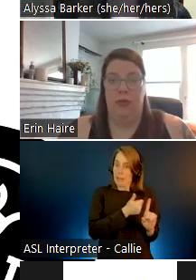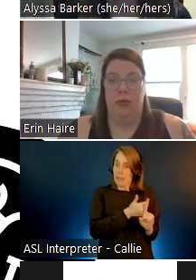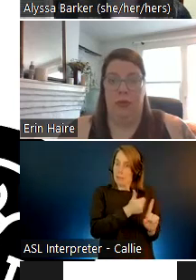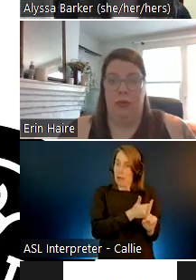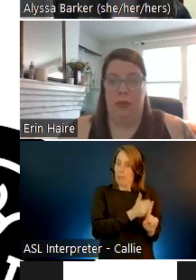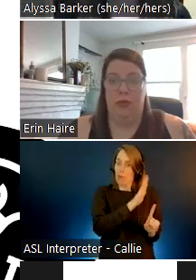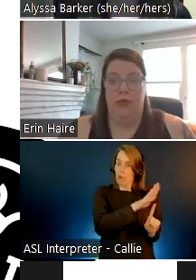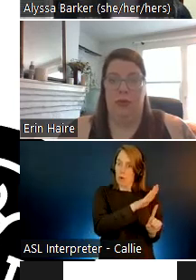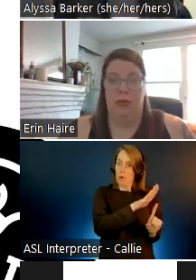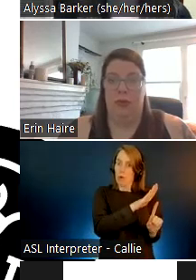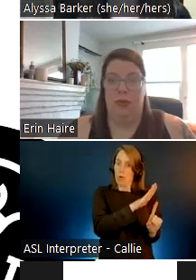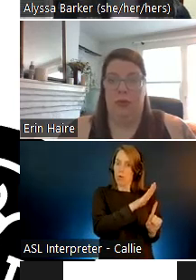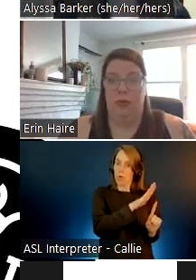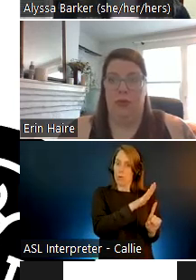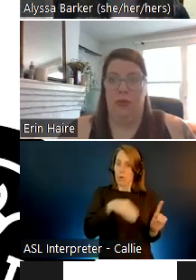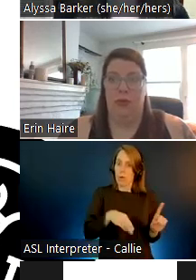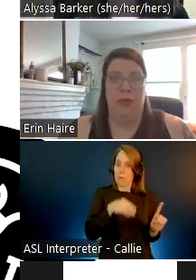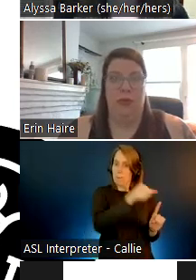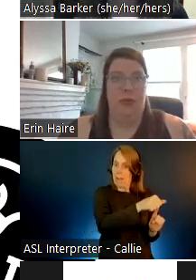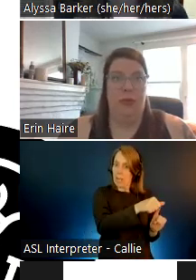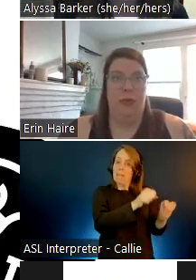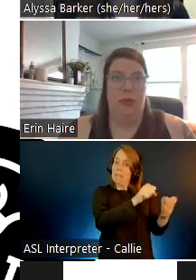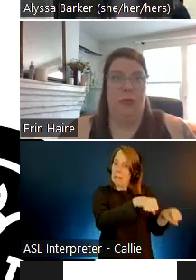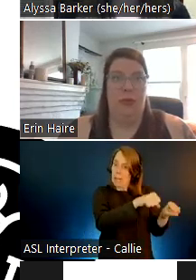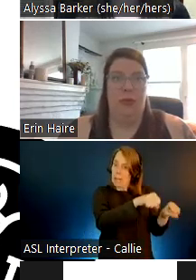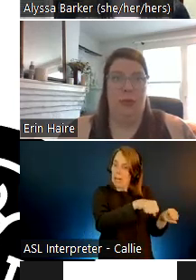the tenant doesn't necessarily have to pay for it and i'll just give you an example